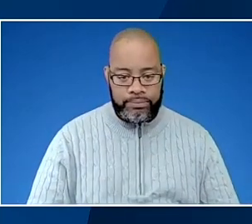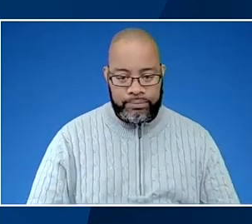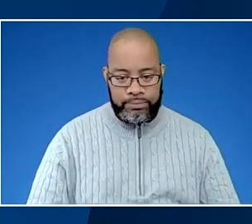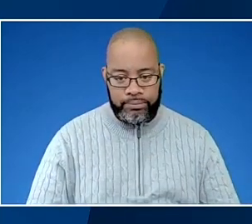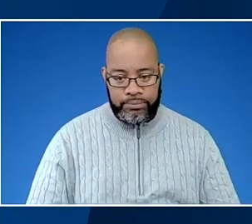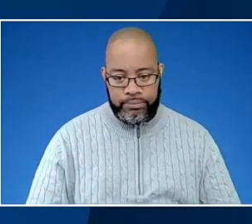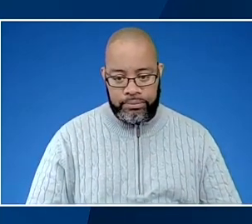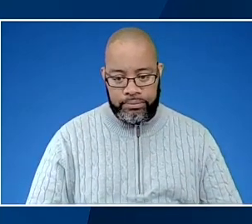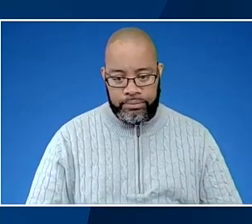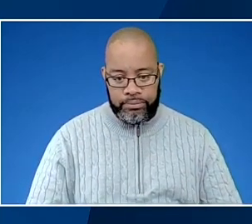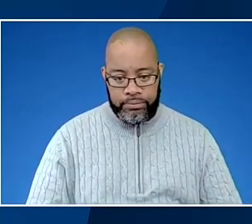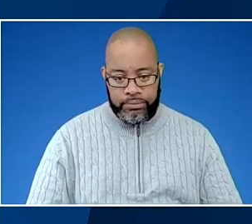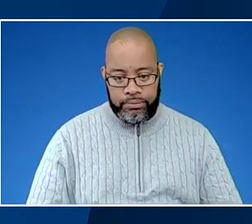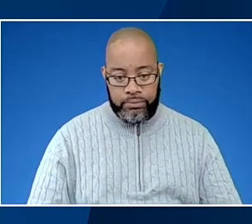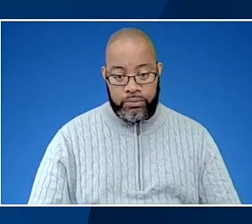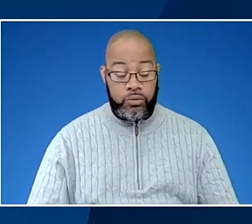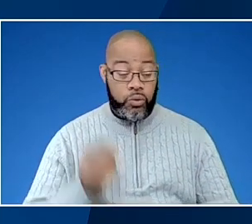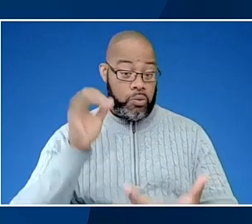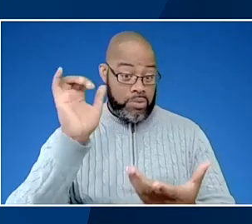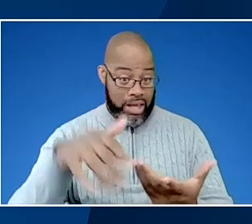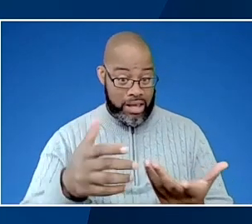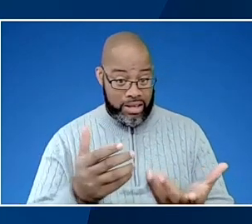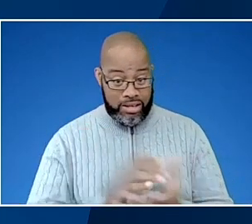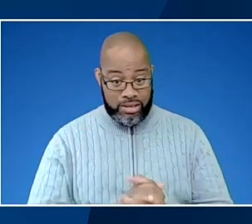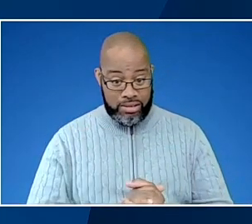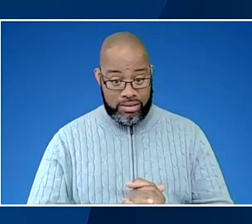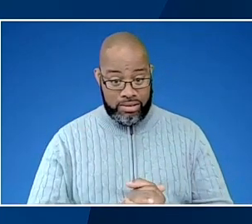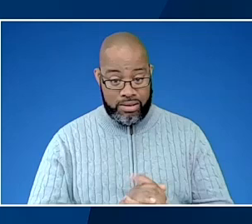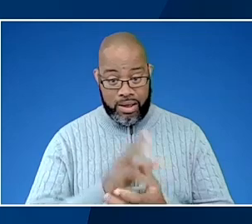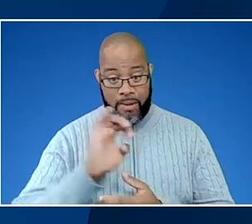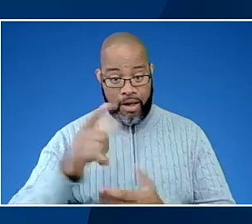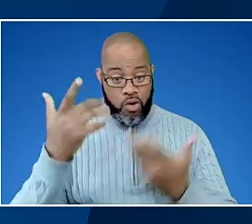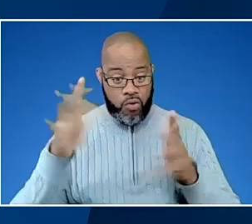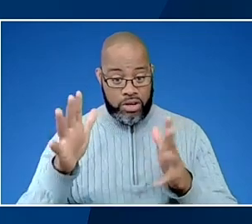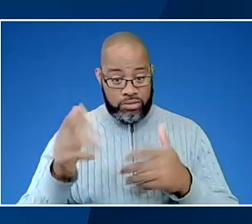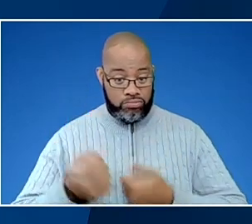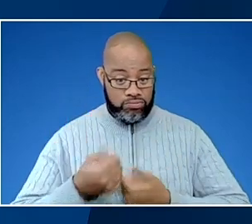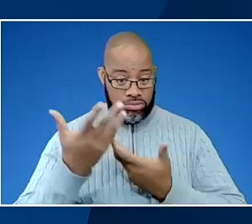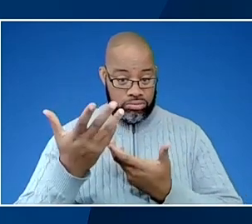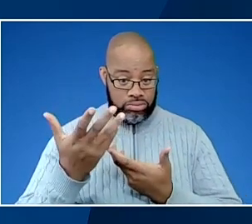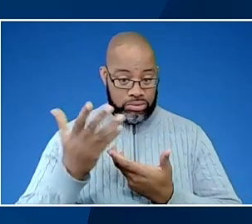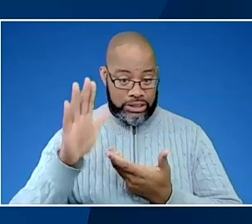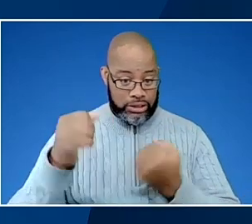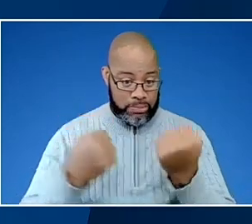Okay. Alright, so in that case, then, Michael had already expressed his support for the language.